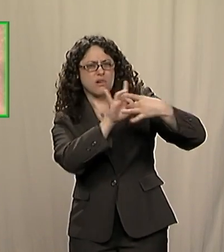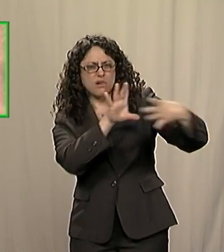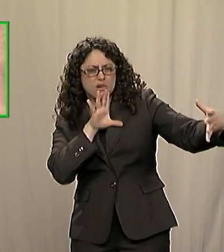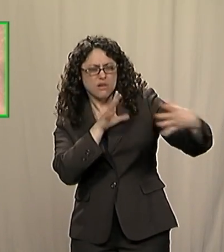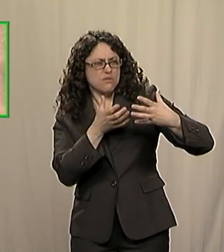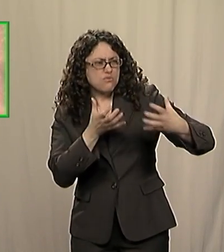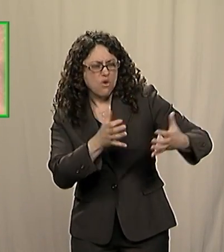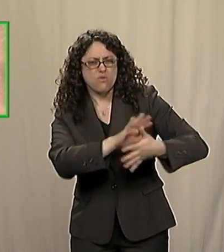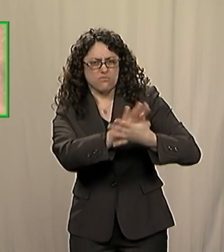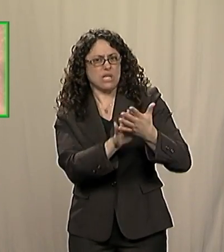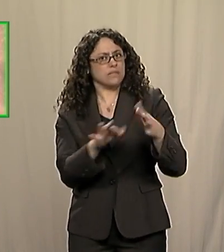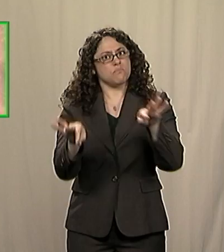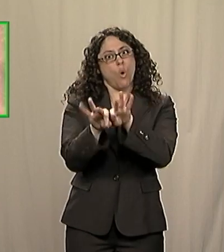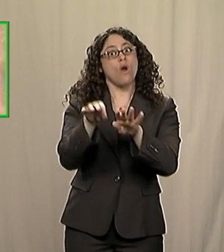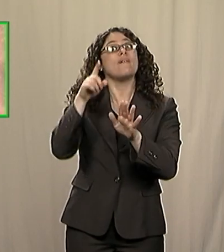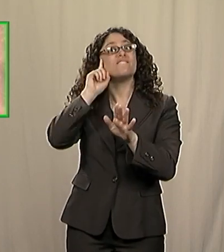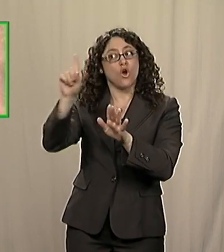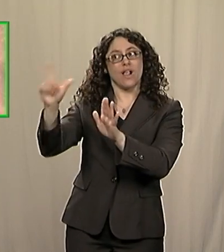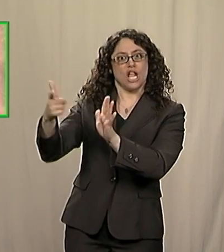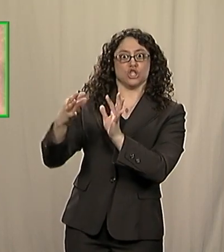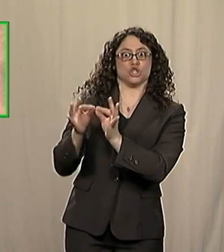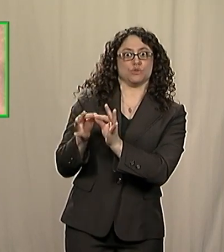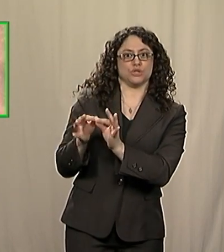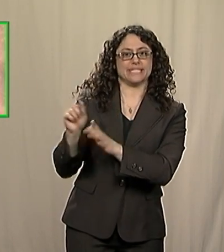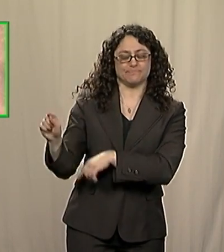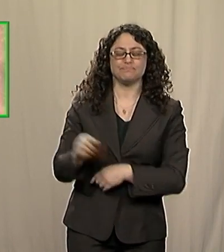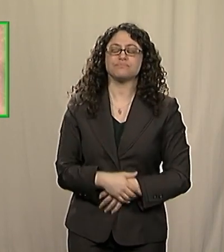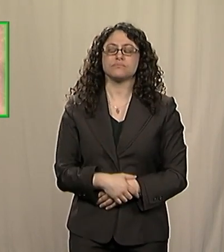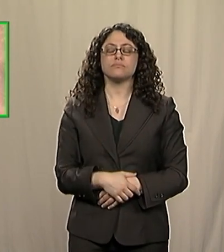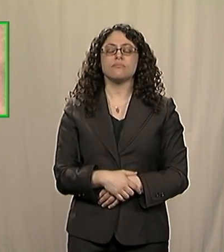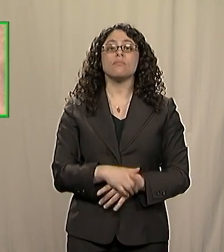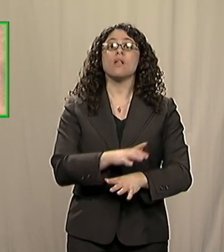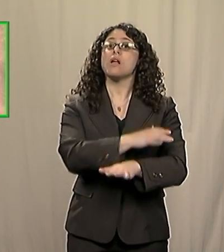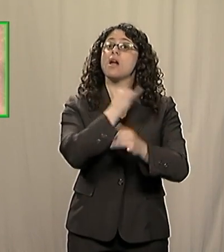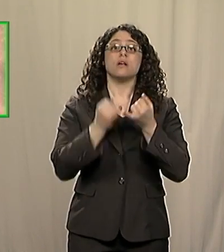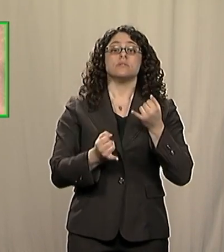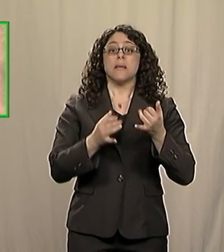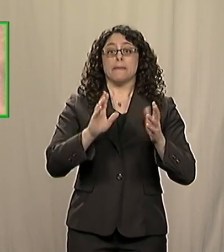Let's look at the final piece in terms of what people do when they are communicating